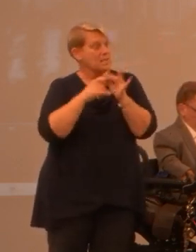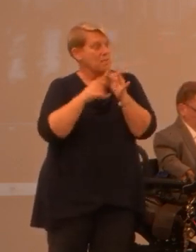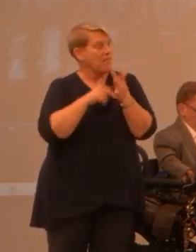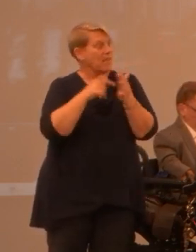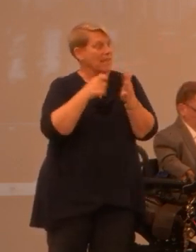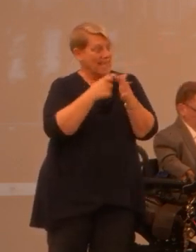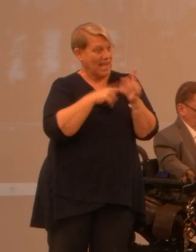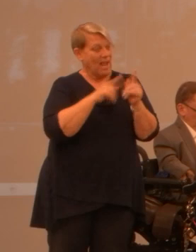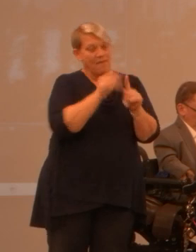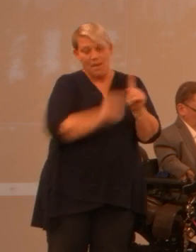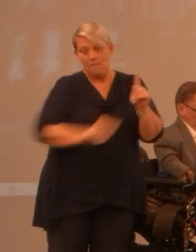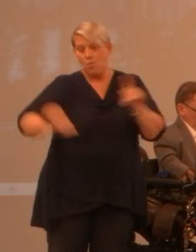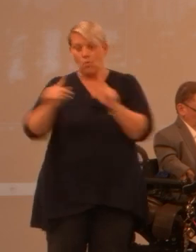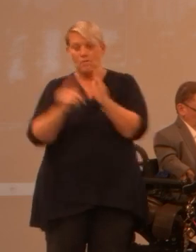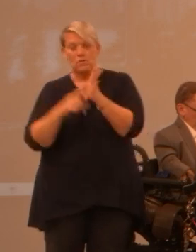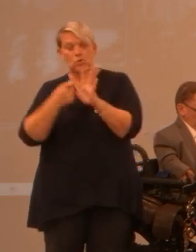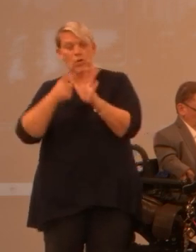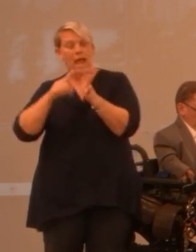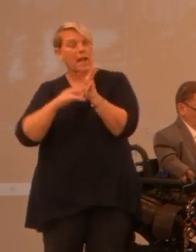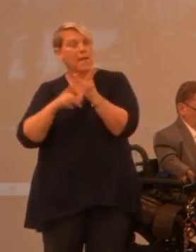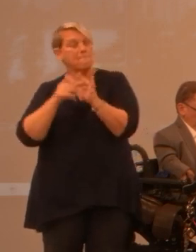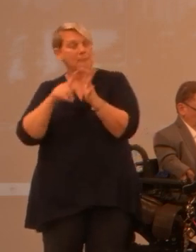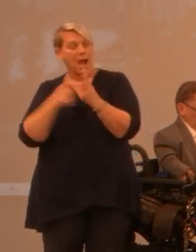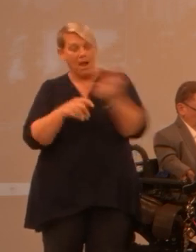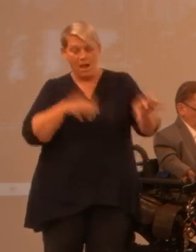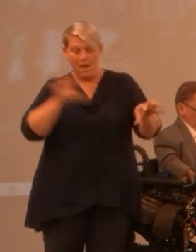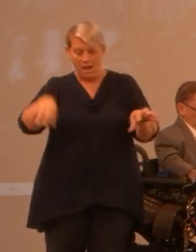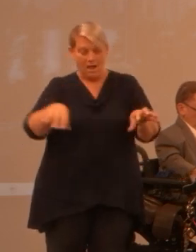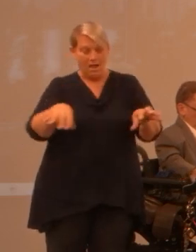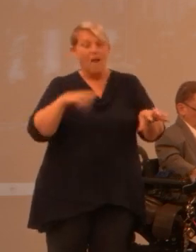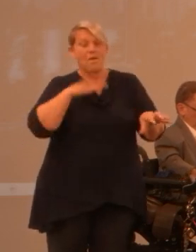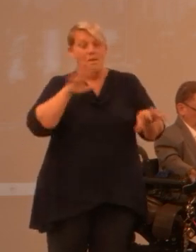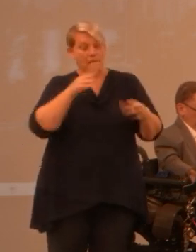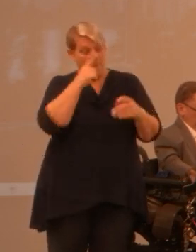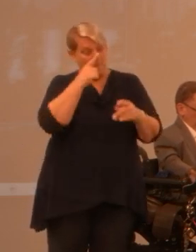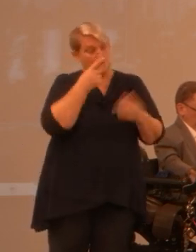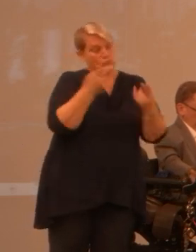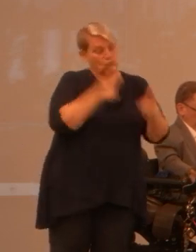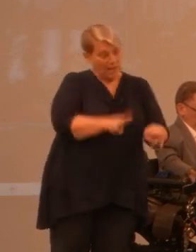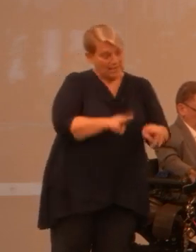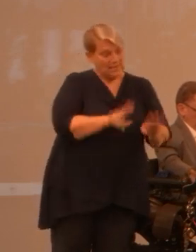Lake Munga, and he left his ancestors to rest, recover and return.